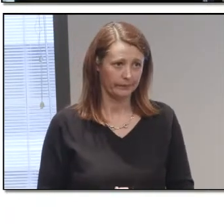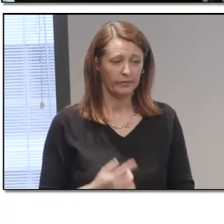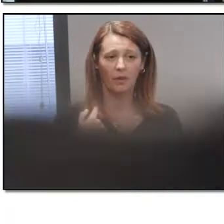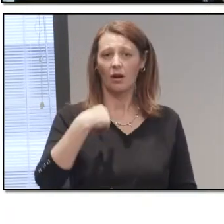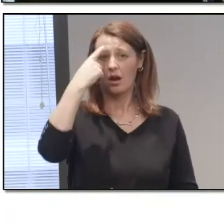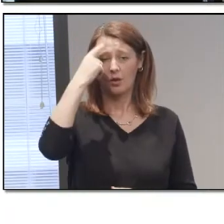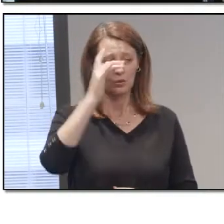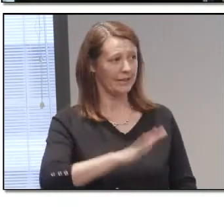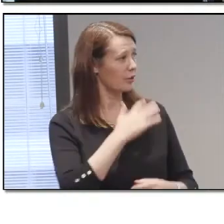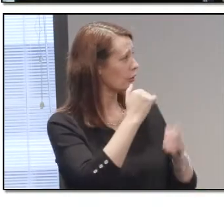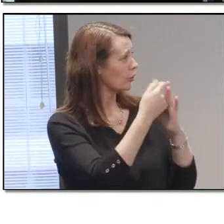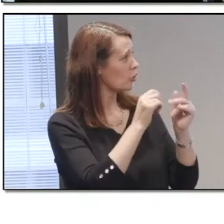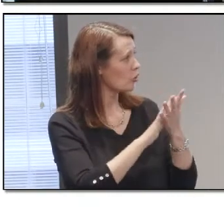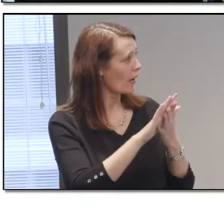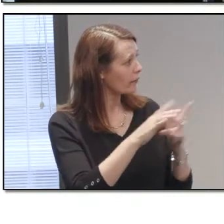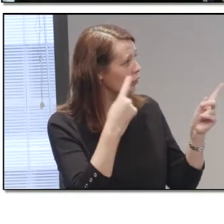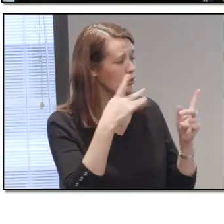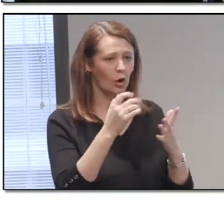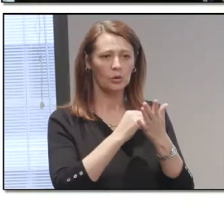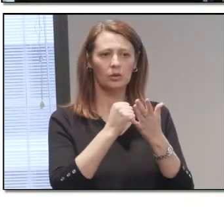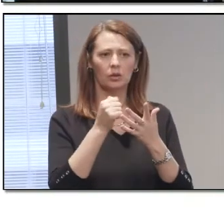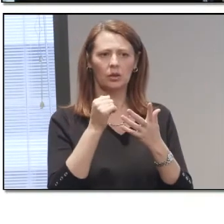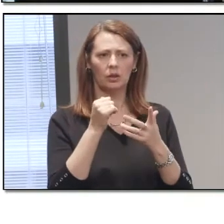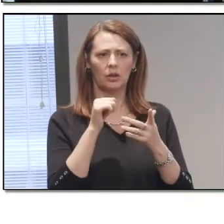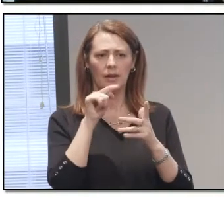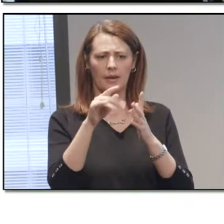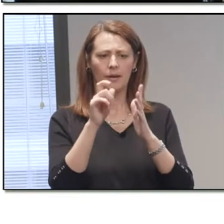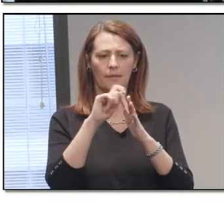graph here which shows the certificates and permits for new chemicals, you can actually find